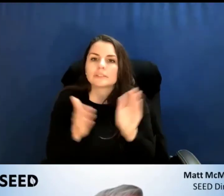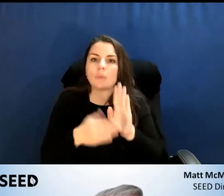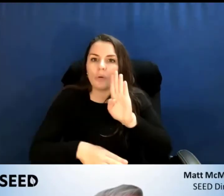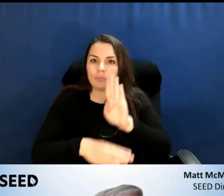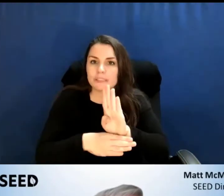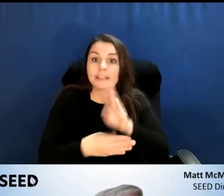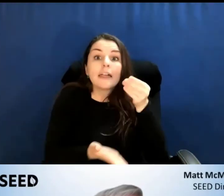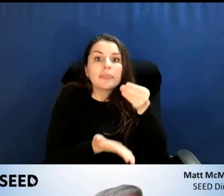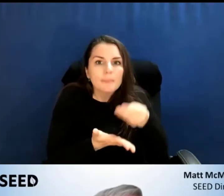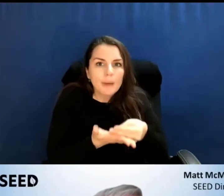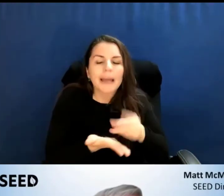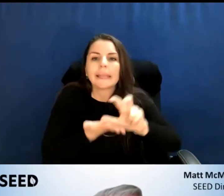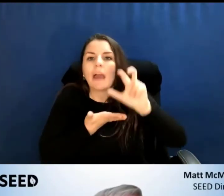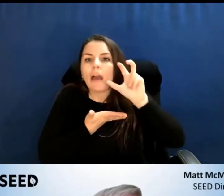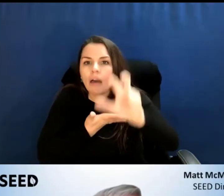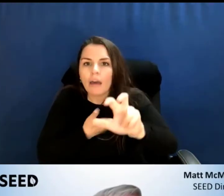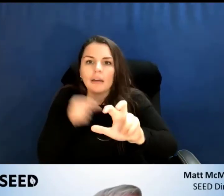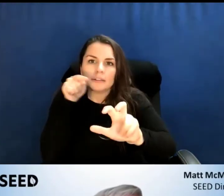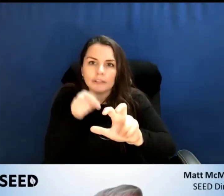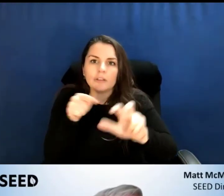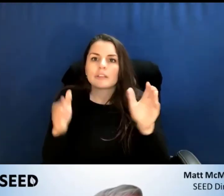gets the SBIR and STTR award.